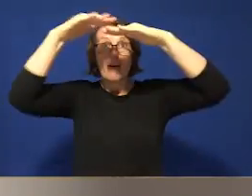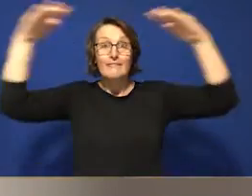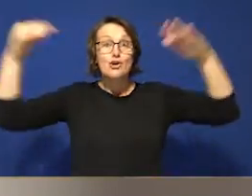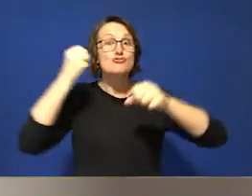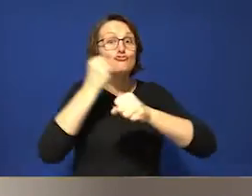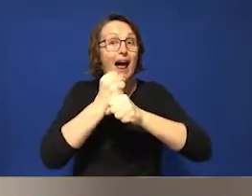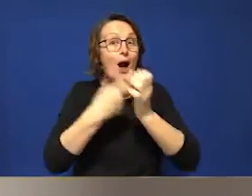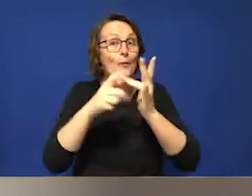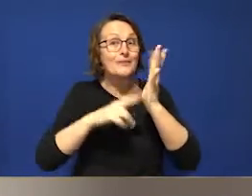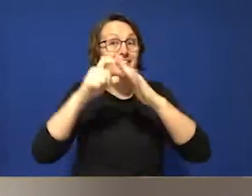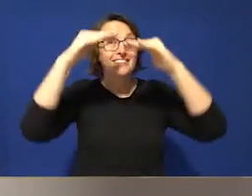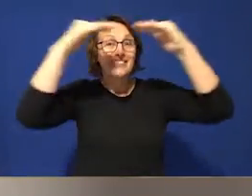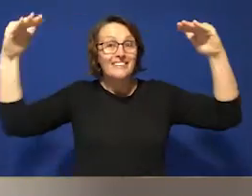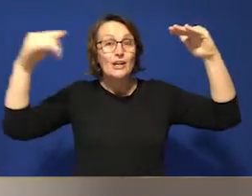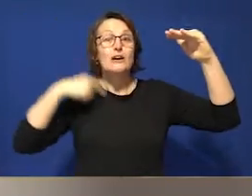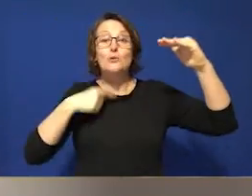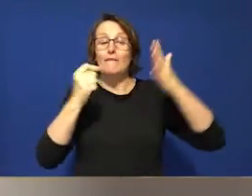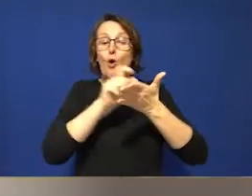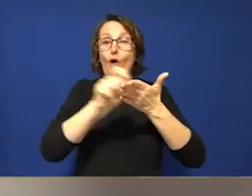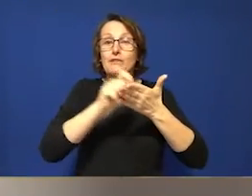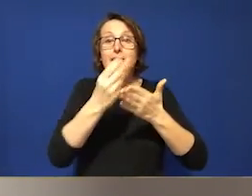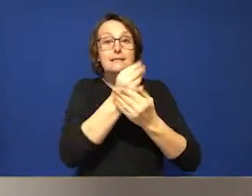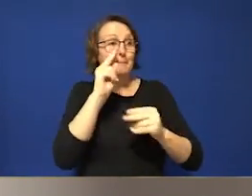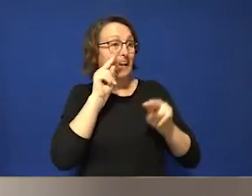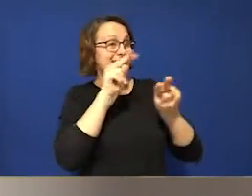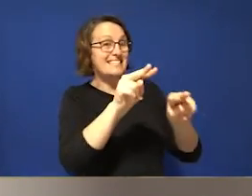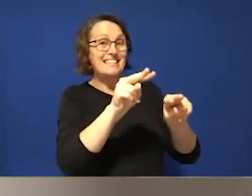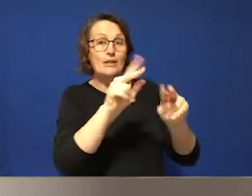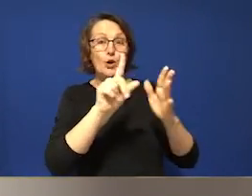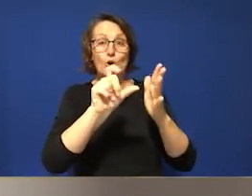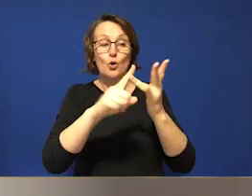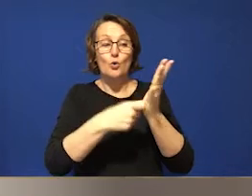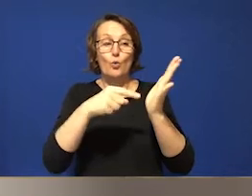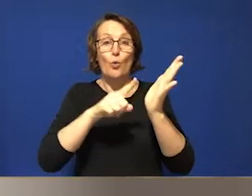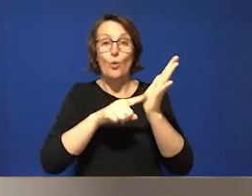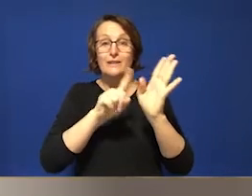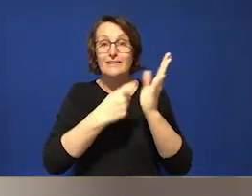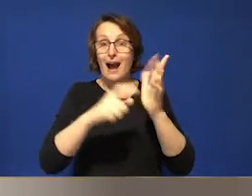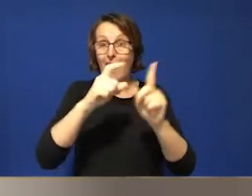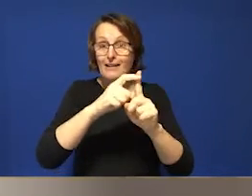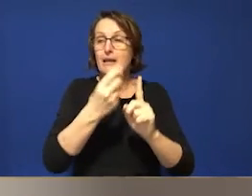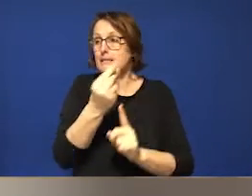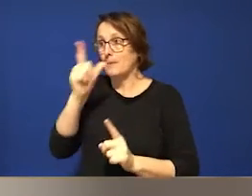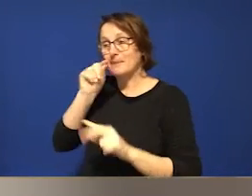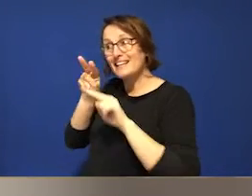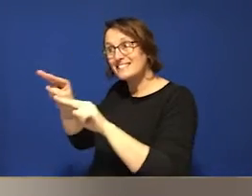has offices facing the perimeter garden and the inner courtyard. And so it's a bit like a big sausage machine that's basically been cut up.